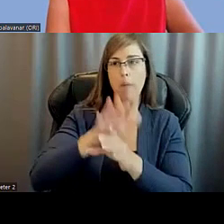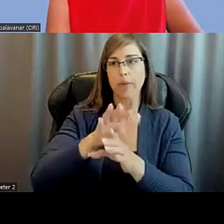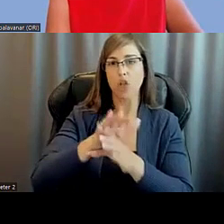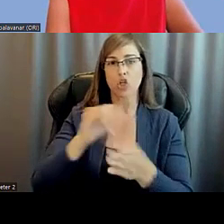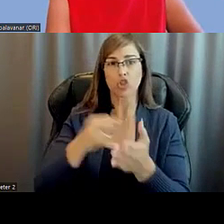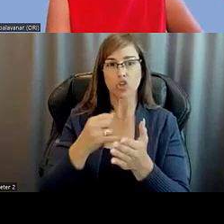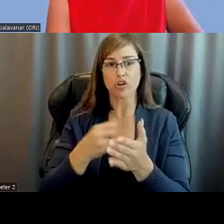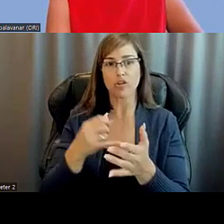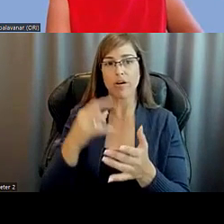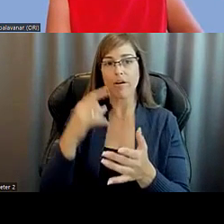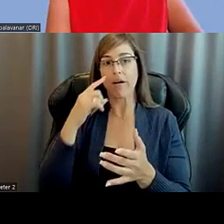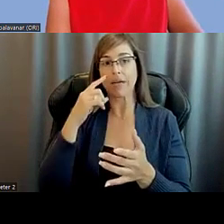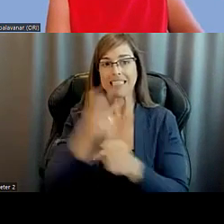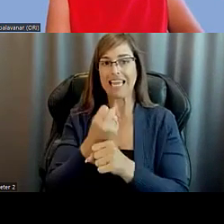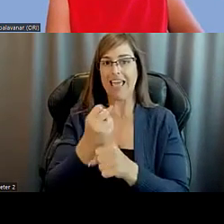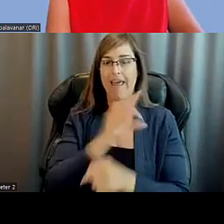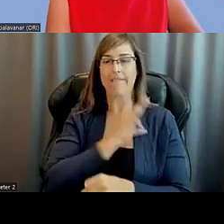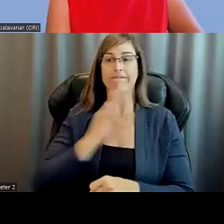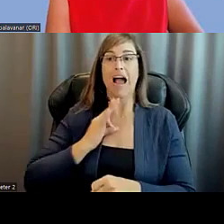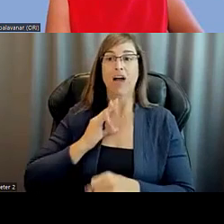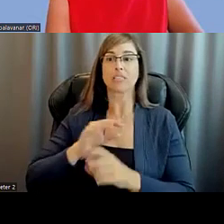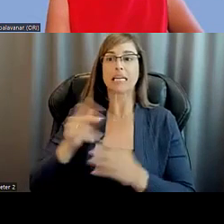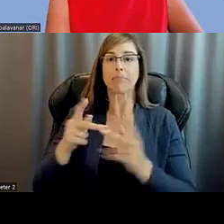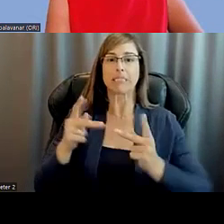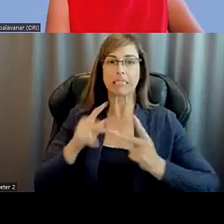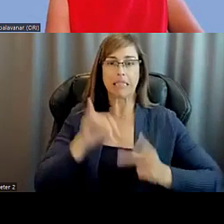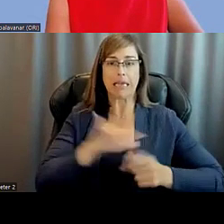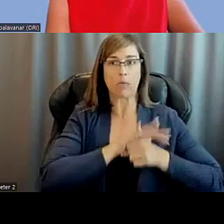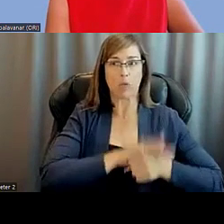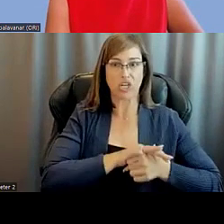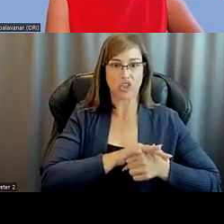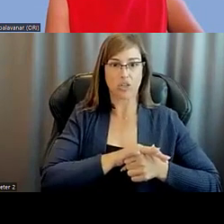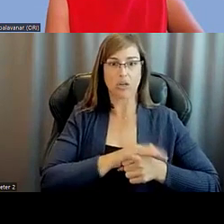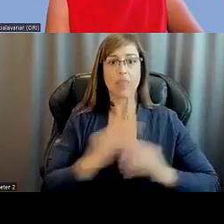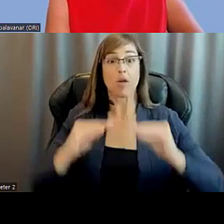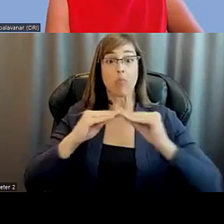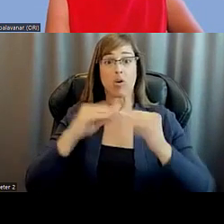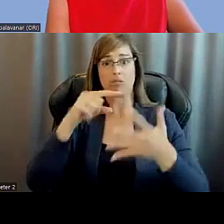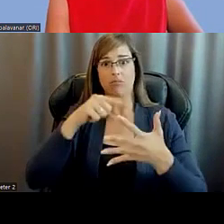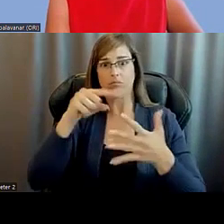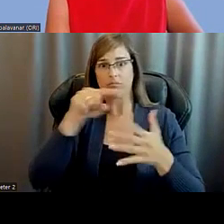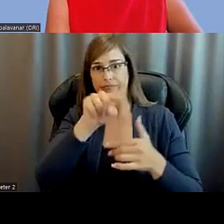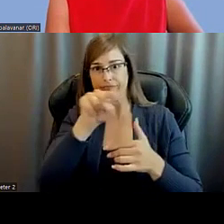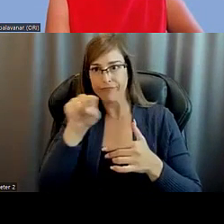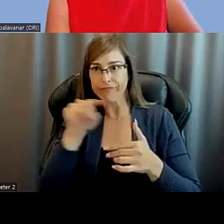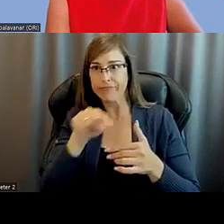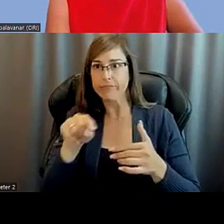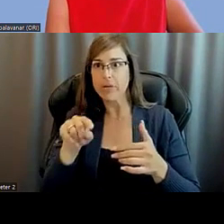That's the pressure. And there are more that indicating pressure